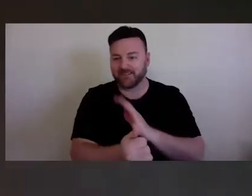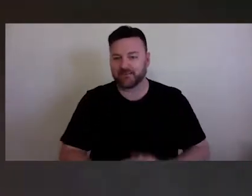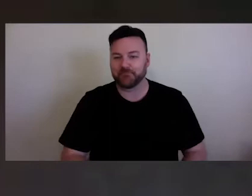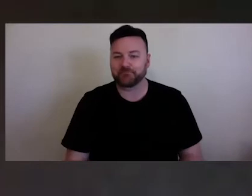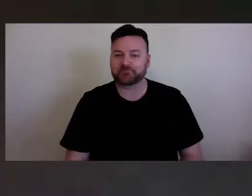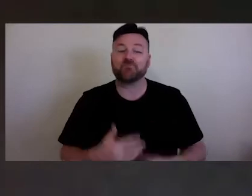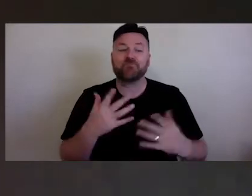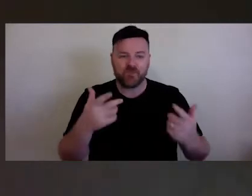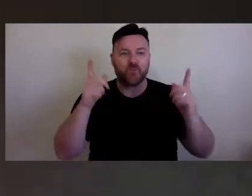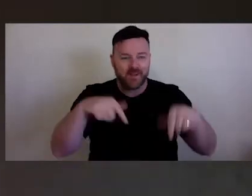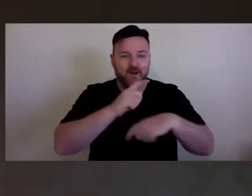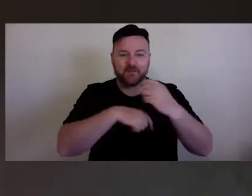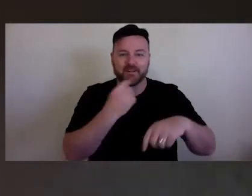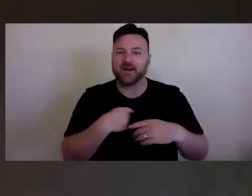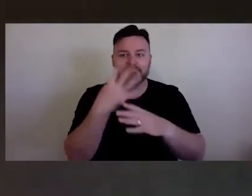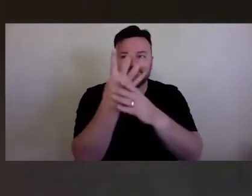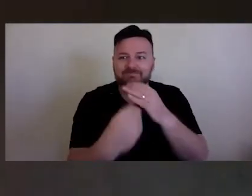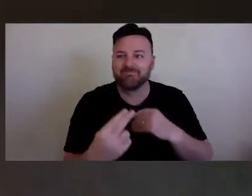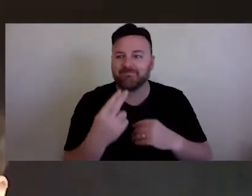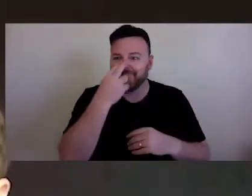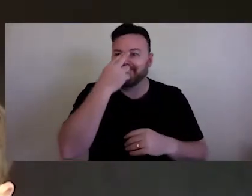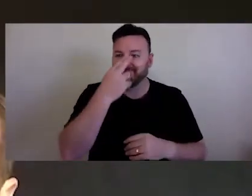geek on and Brad will guide us through some of the key technical